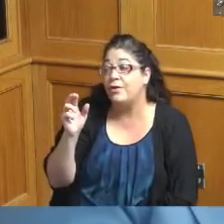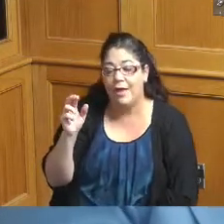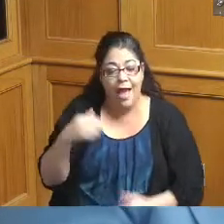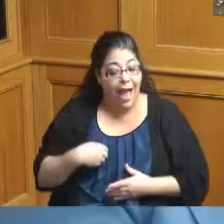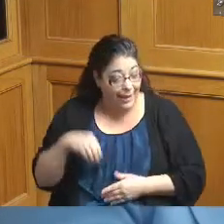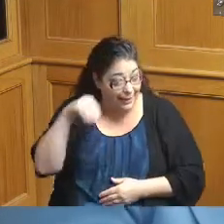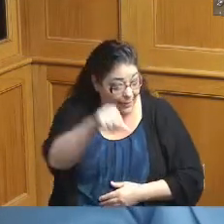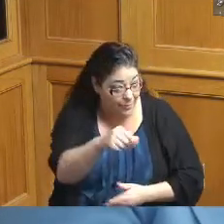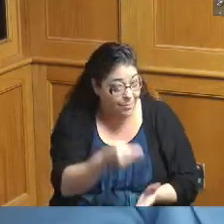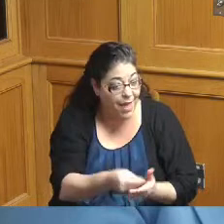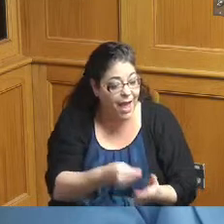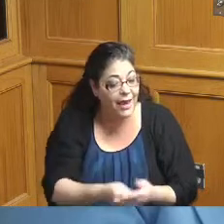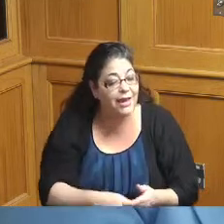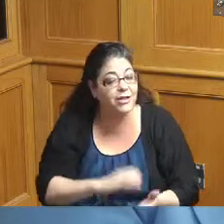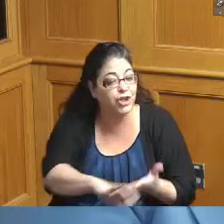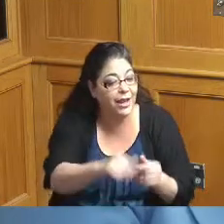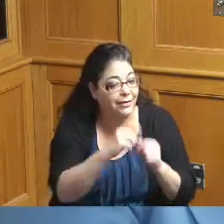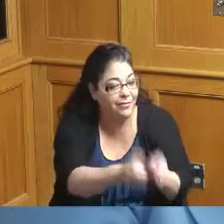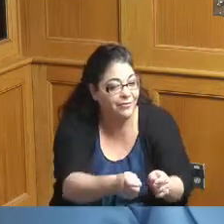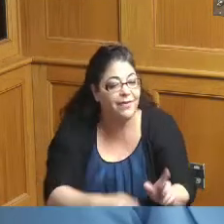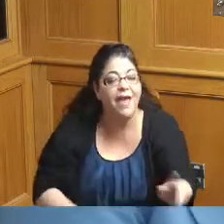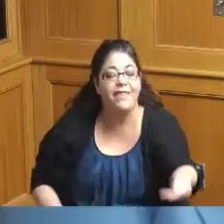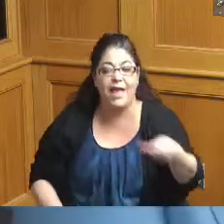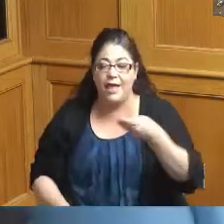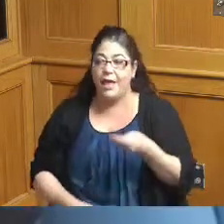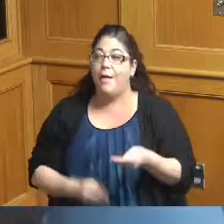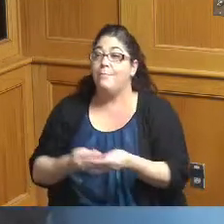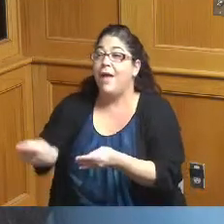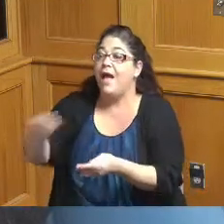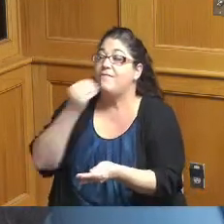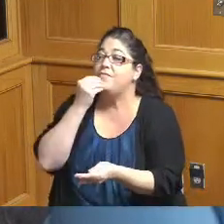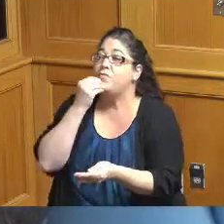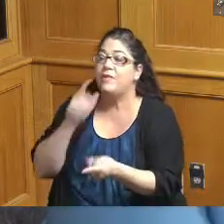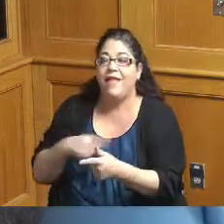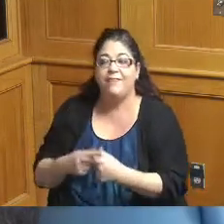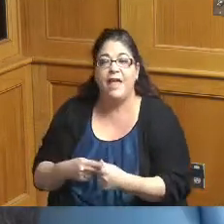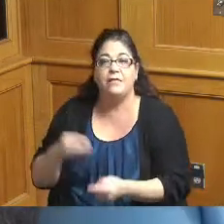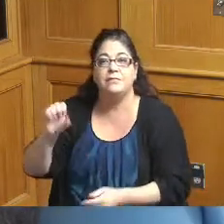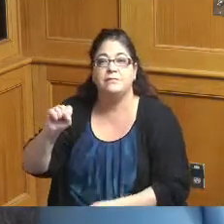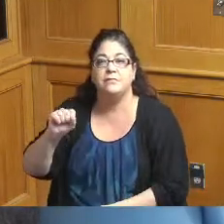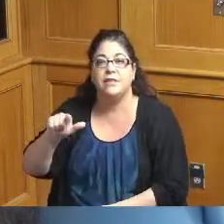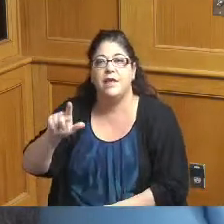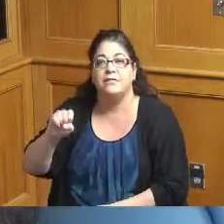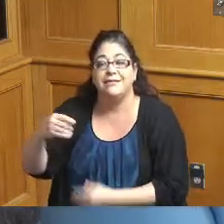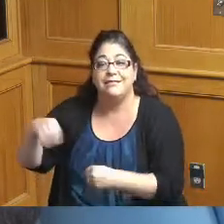go to Krogers get the groceries we get the money right back with sales tax so wanted to highlight